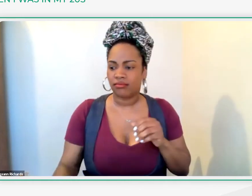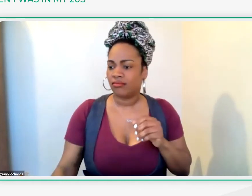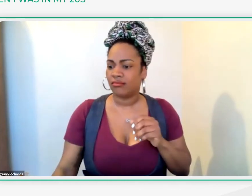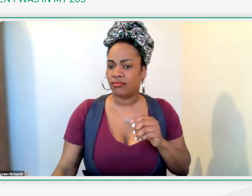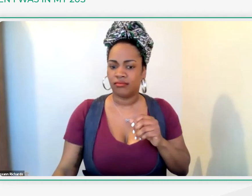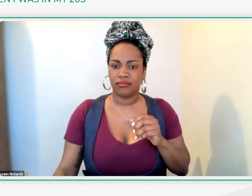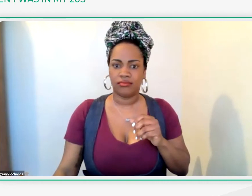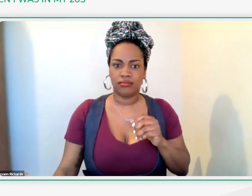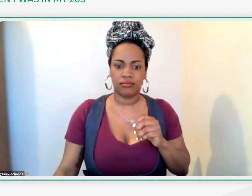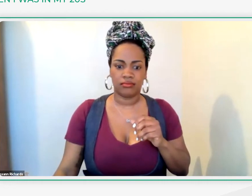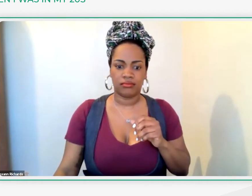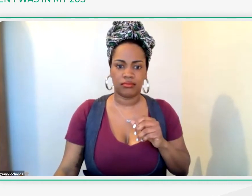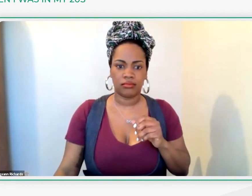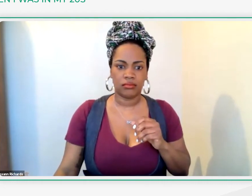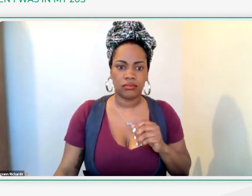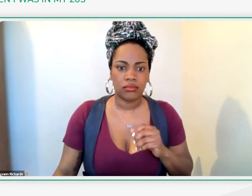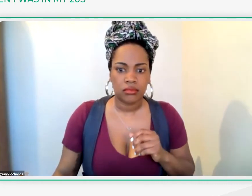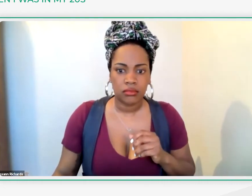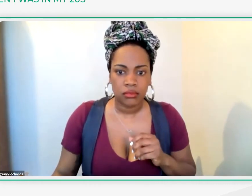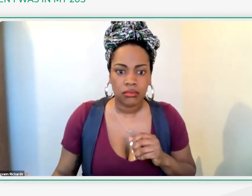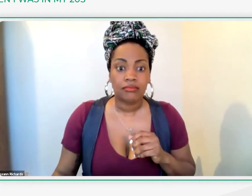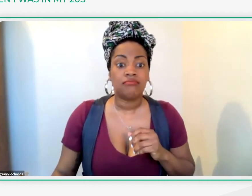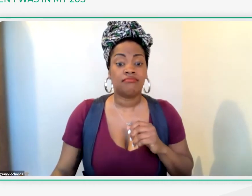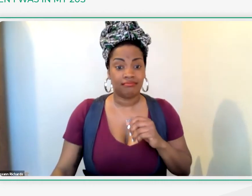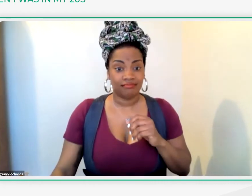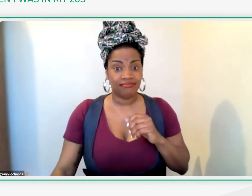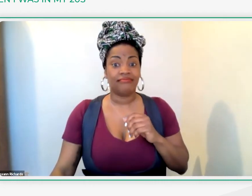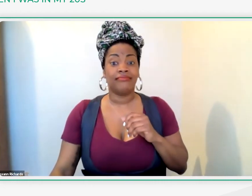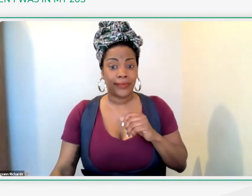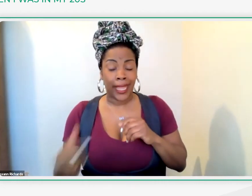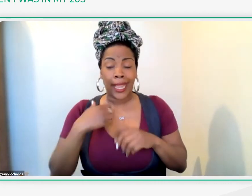Let's see what the answers were.